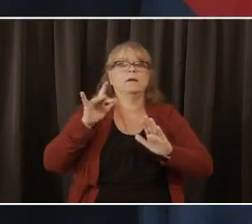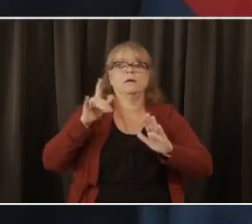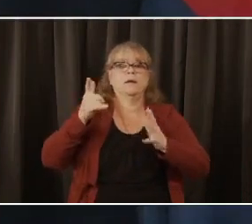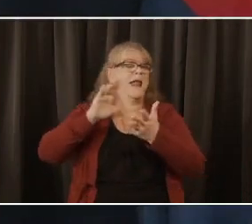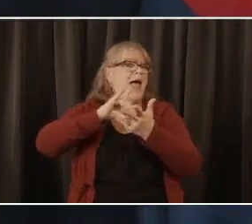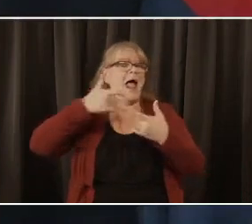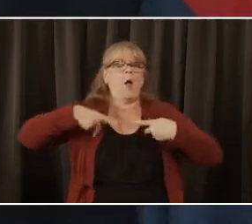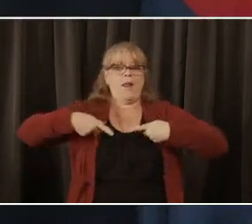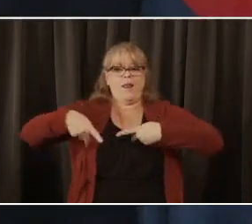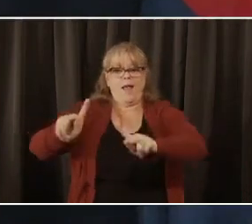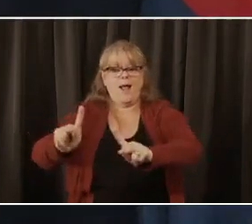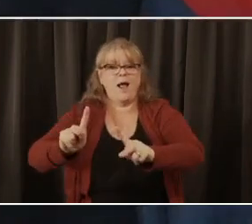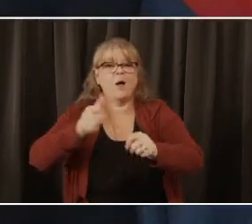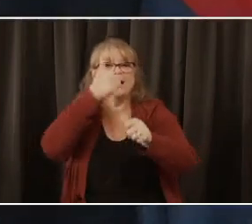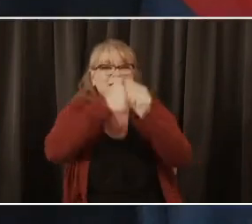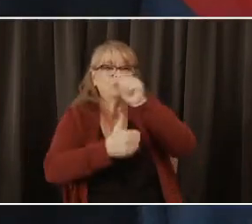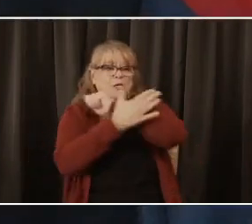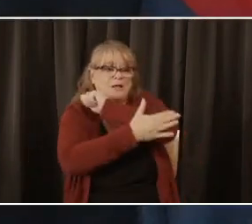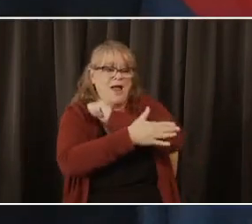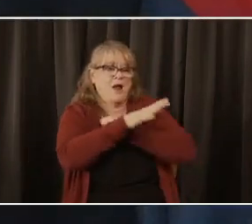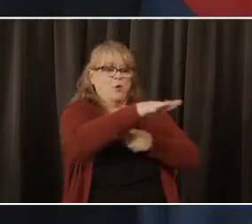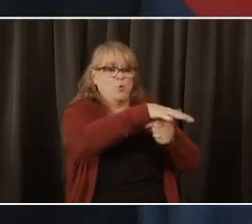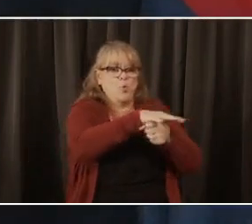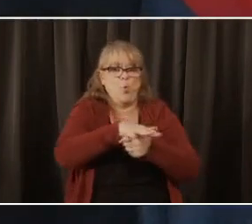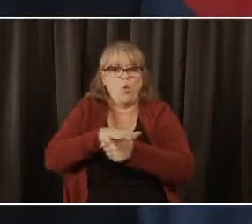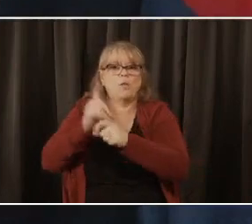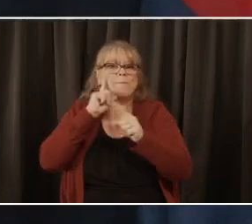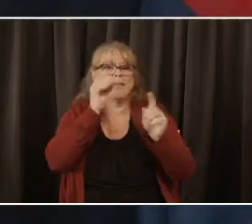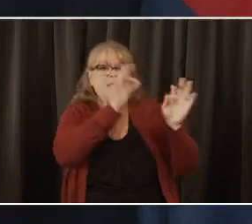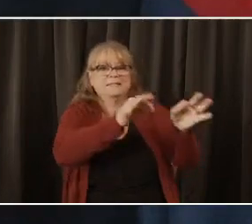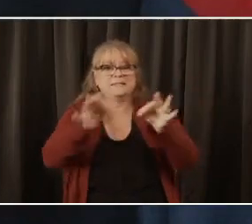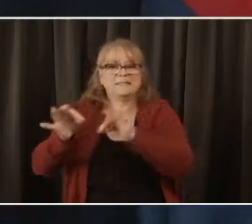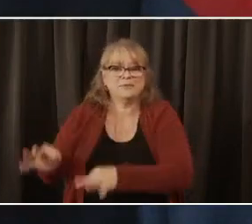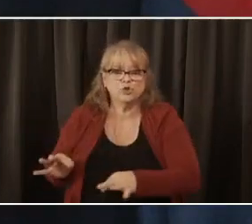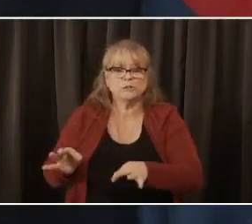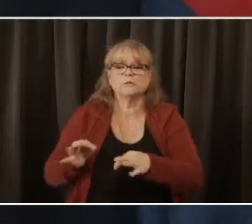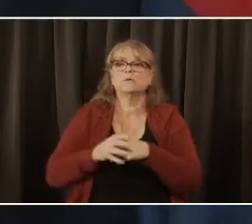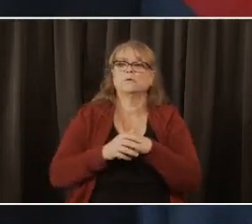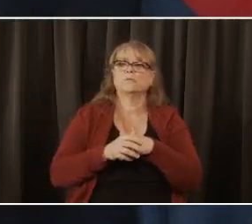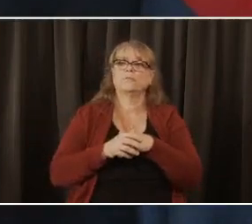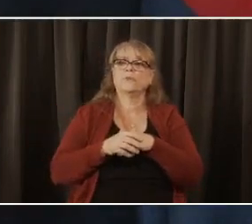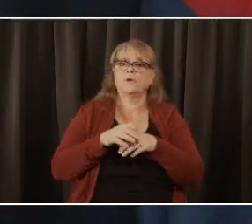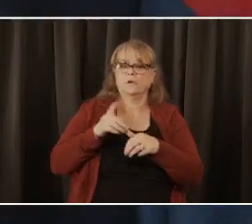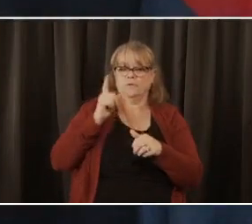support regional coordination in counties with local public health authorities and communities,